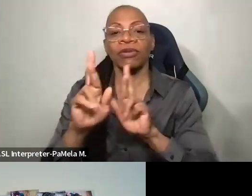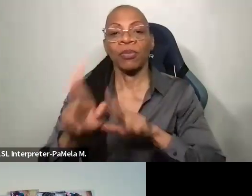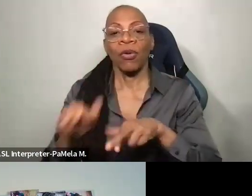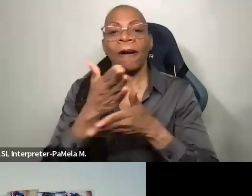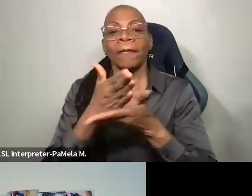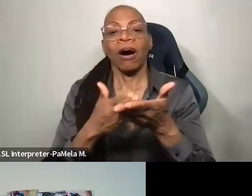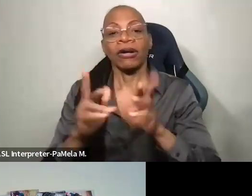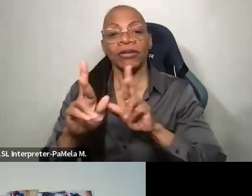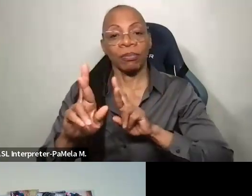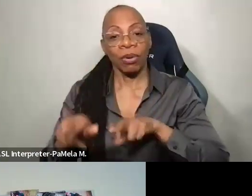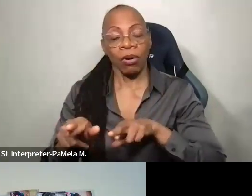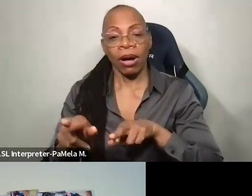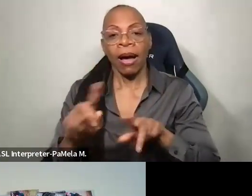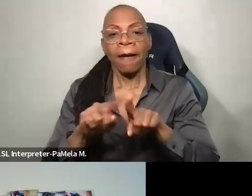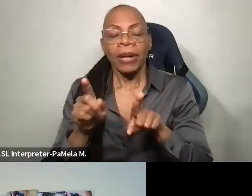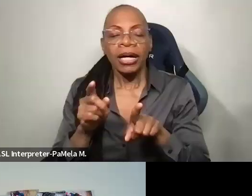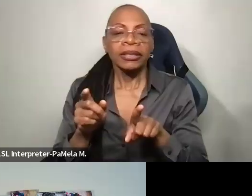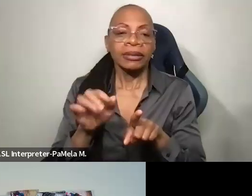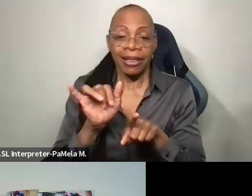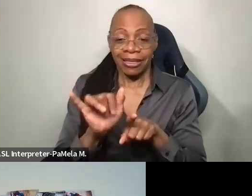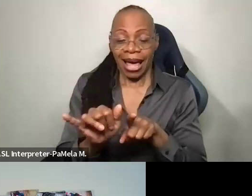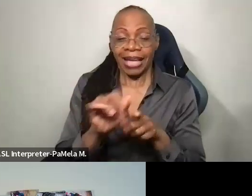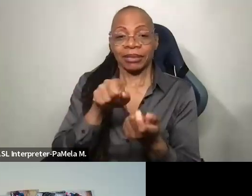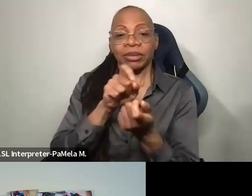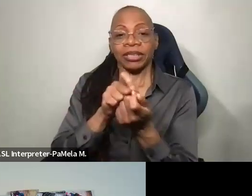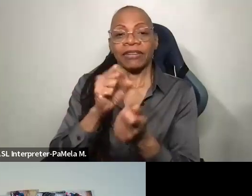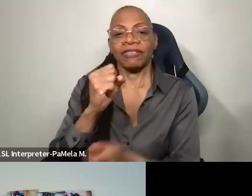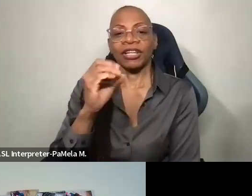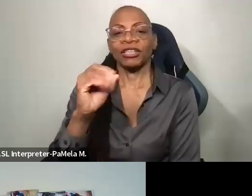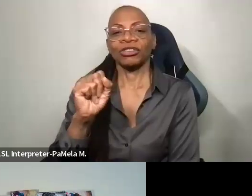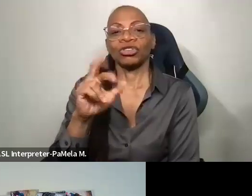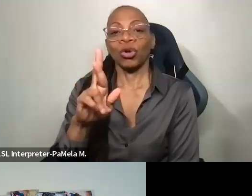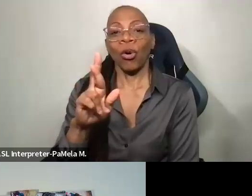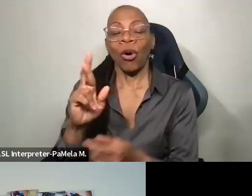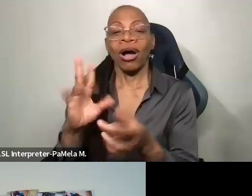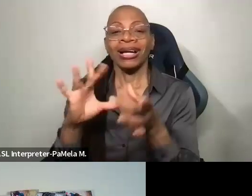So even though that specific SOAR connection question isn't applicable right now,